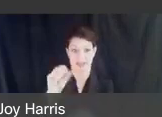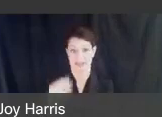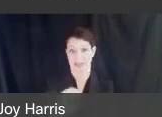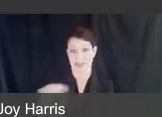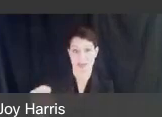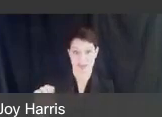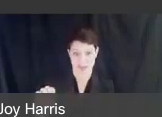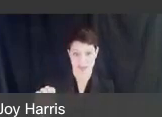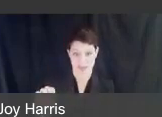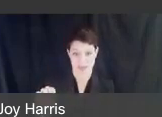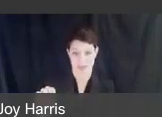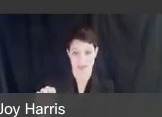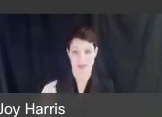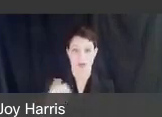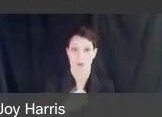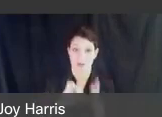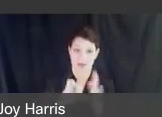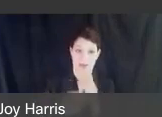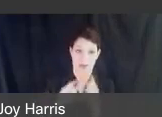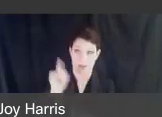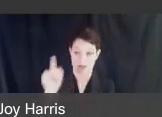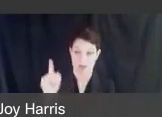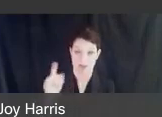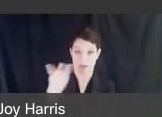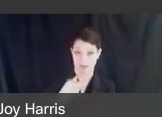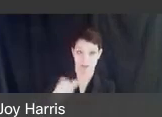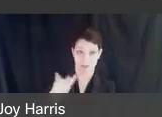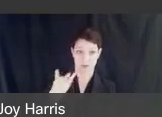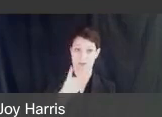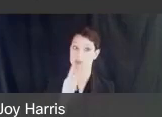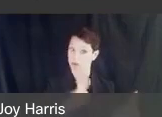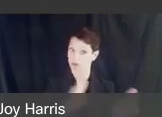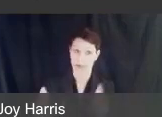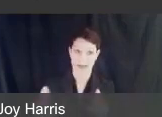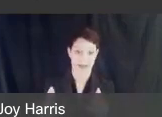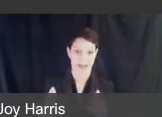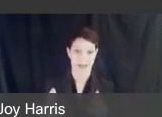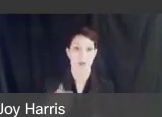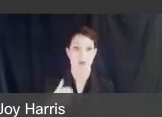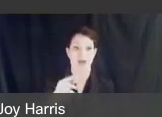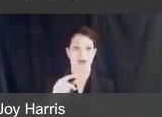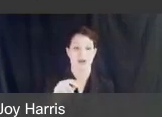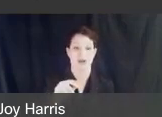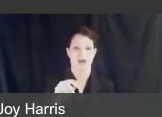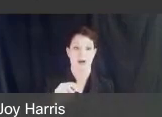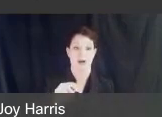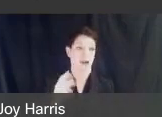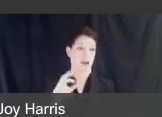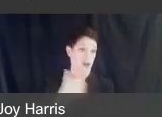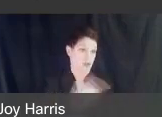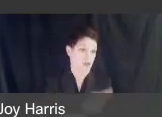reiterated to them that all four of us are ready. We have unused capacity that currently exists